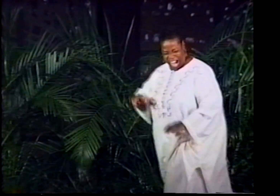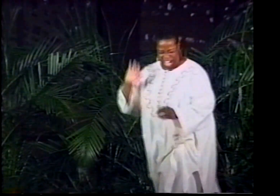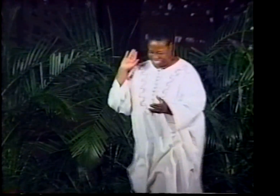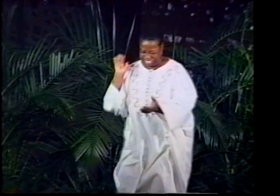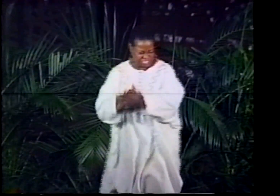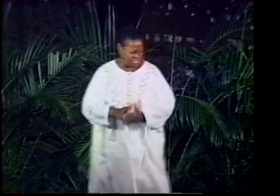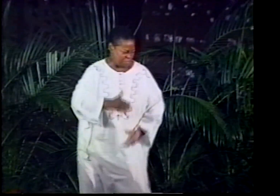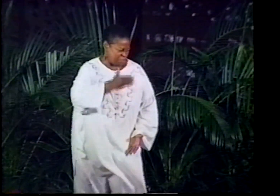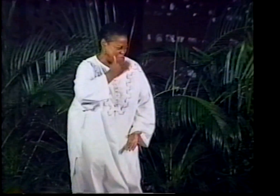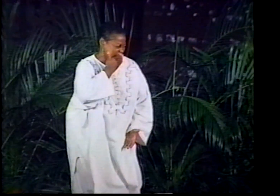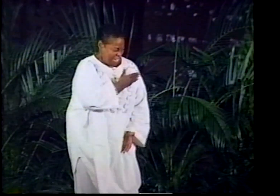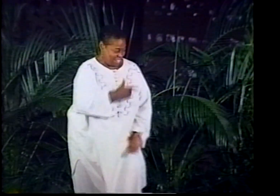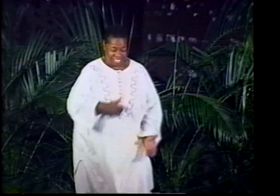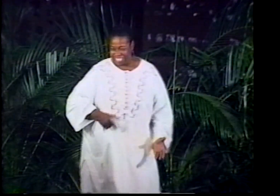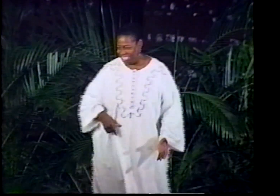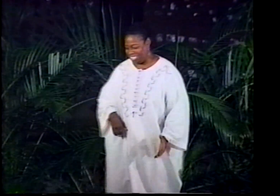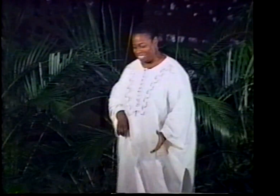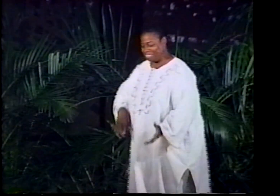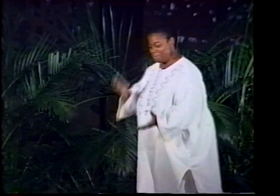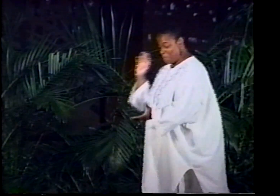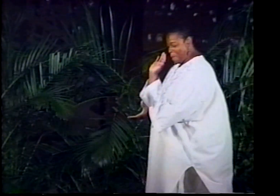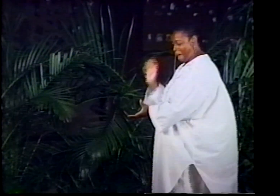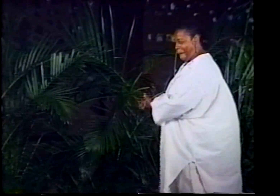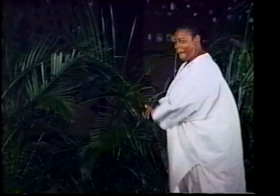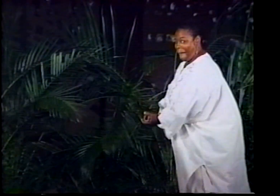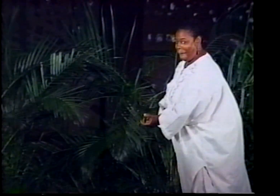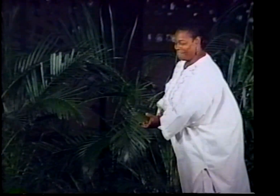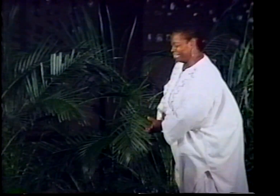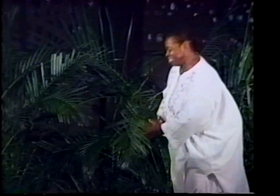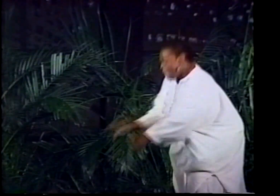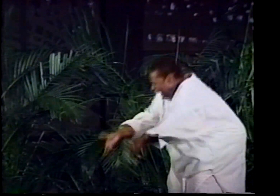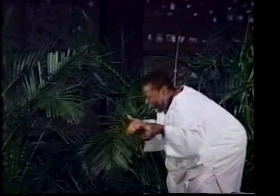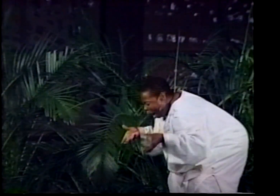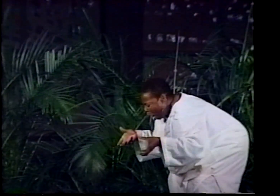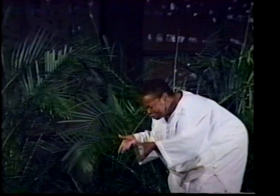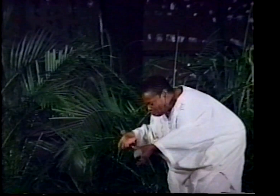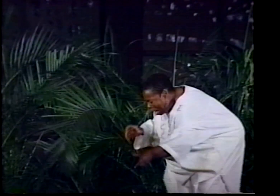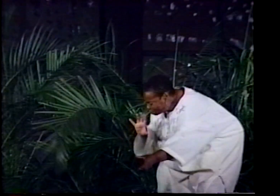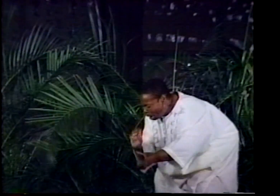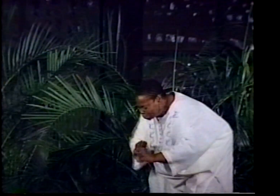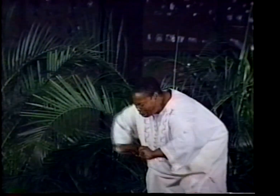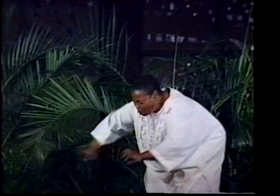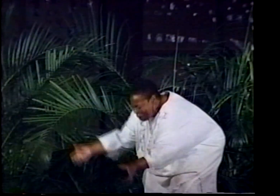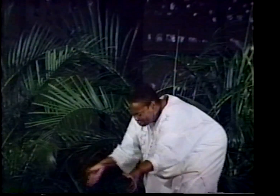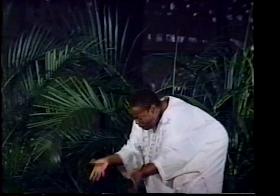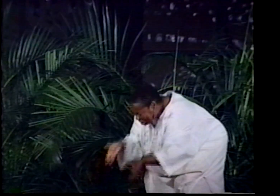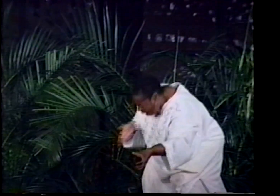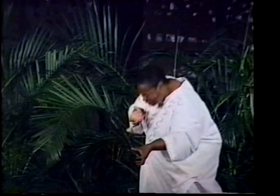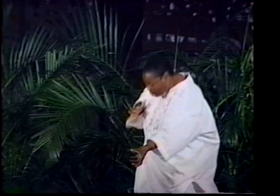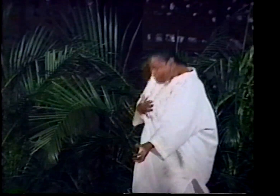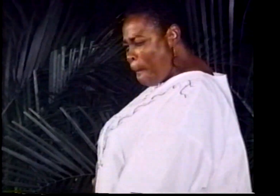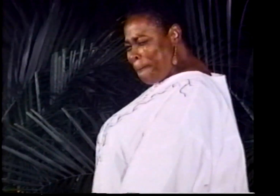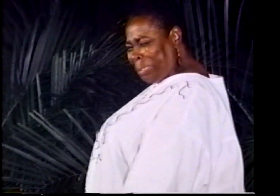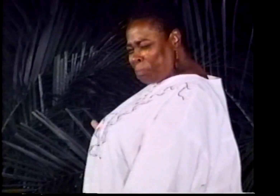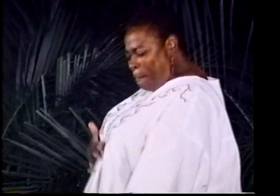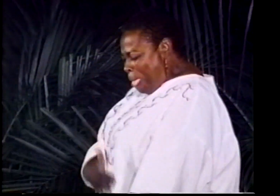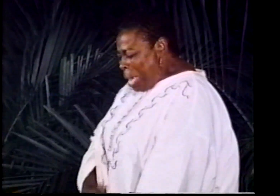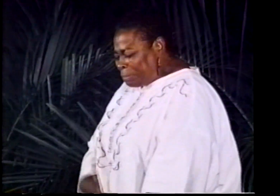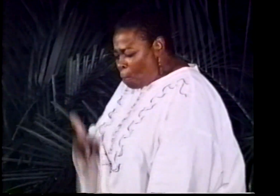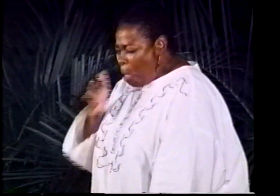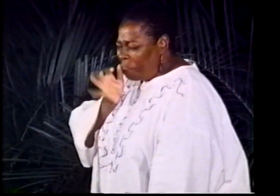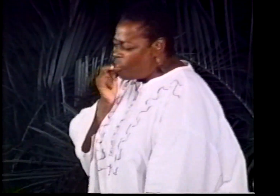So, the ant was thrilled and the beetle decided that in his individual was he would eat half